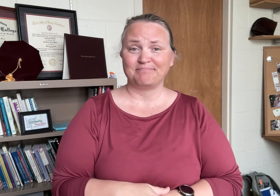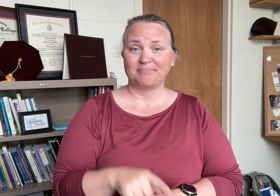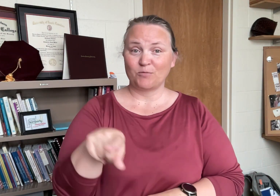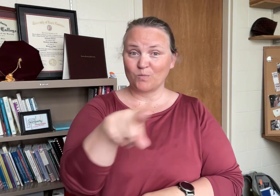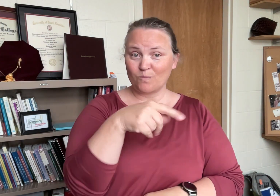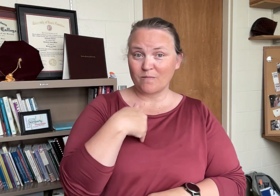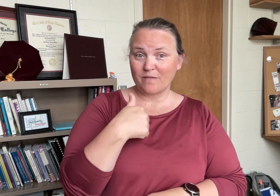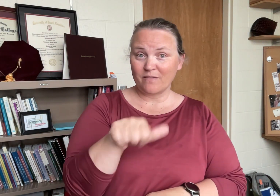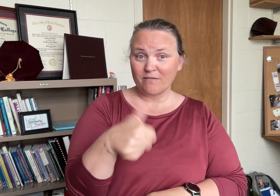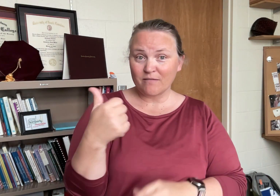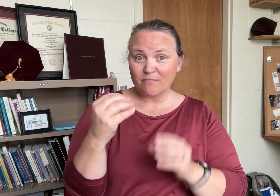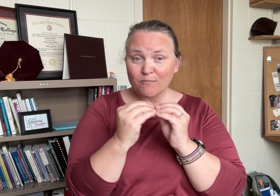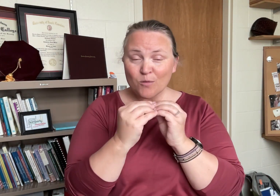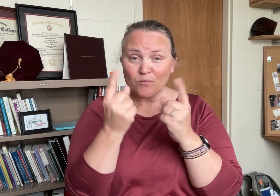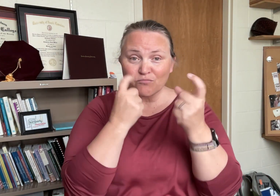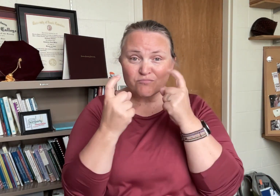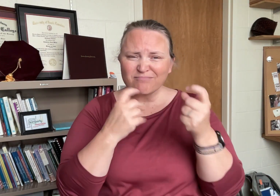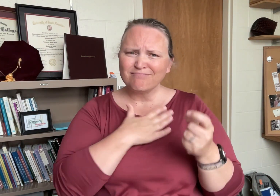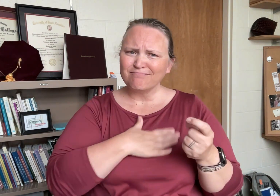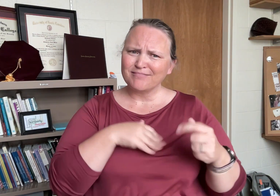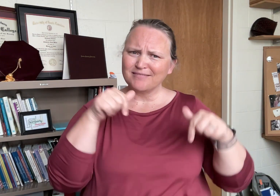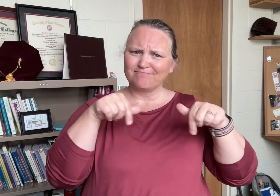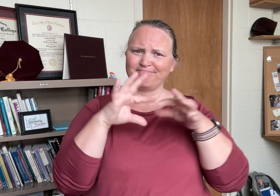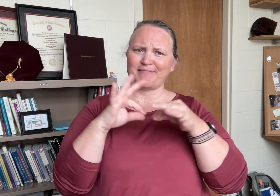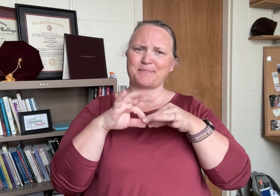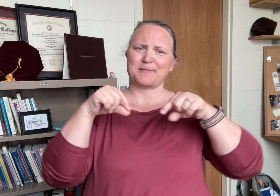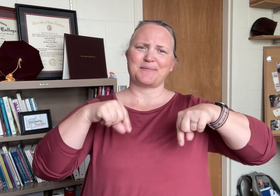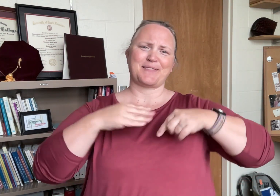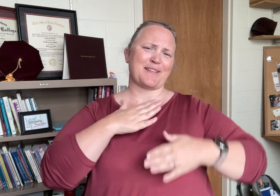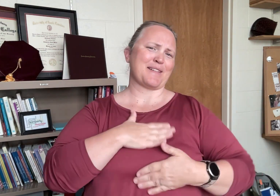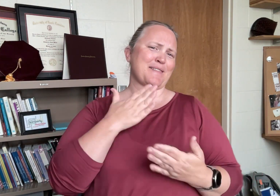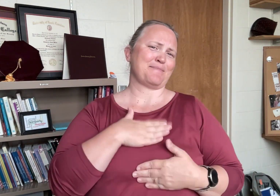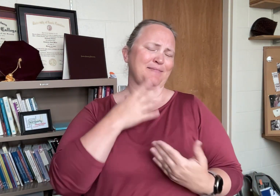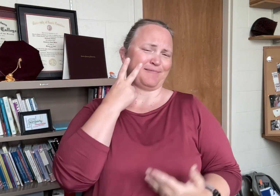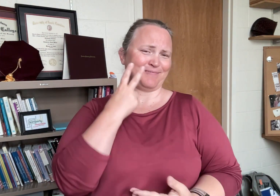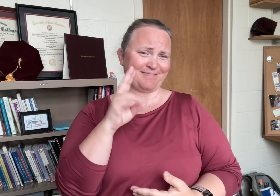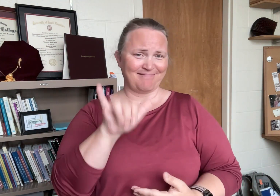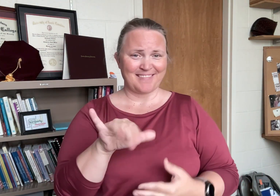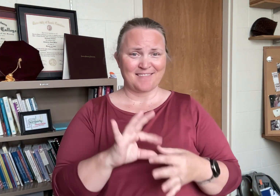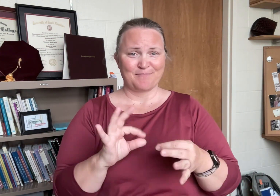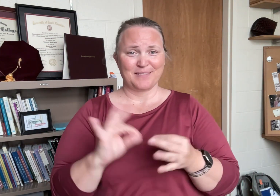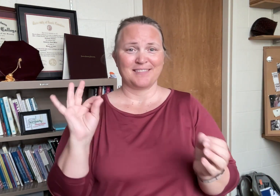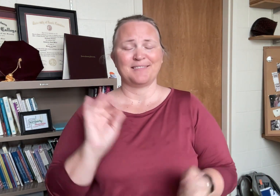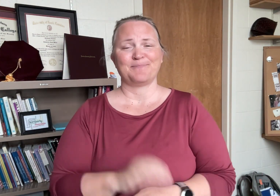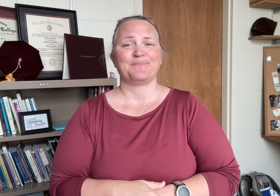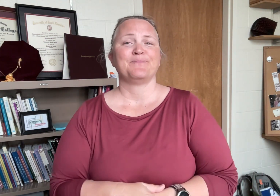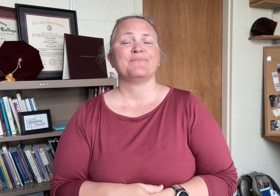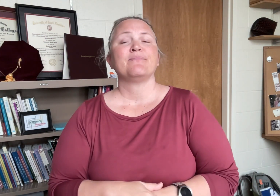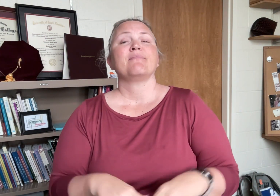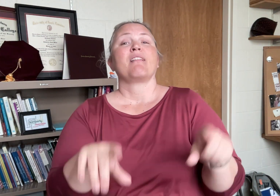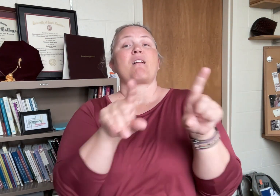If you have other questions about my process or other things I'm working on, feel free to put them below. I'm always happy to see your questions and comments below.